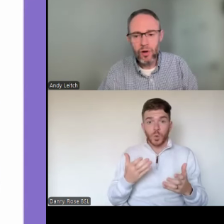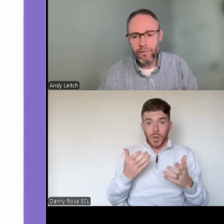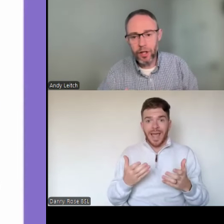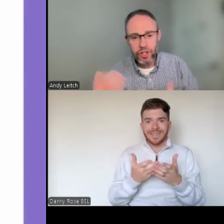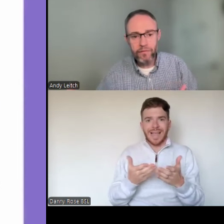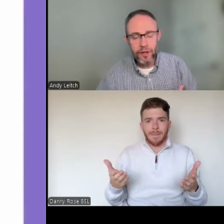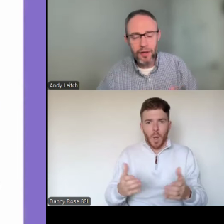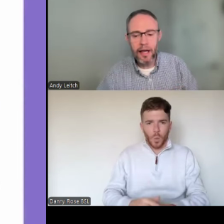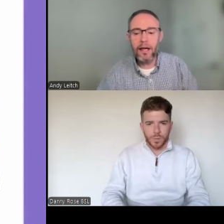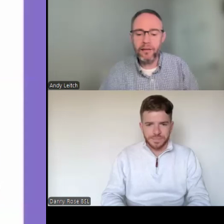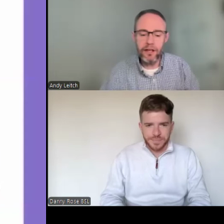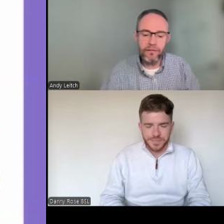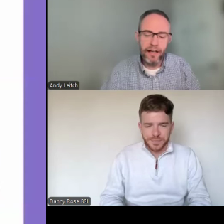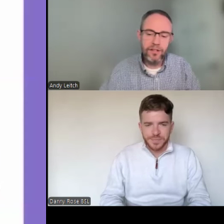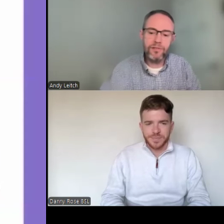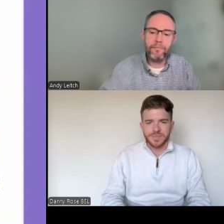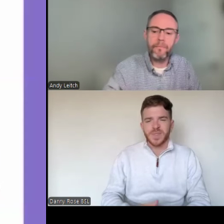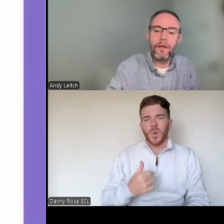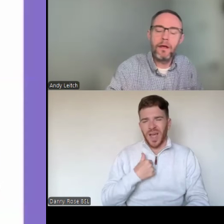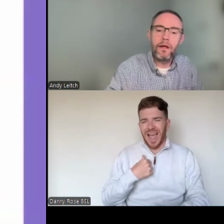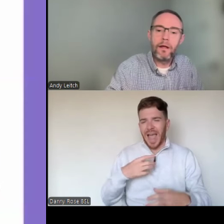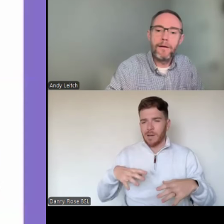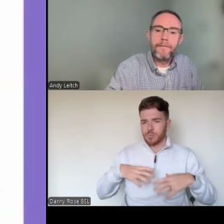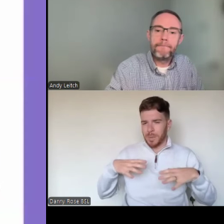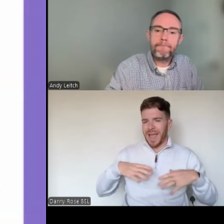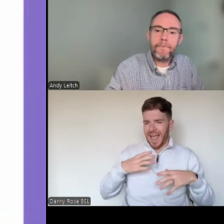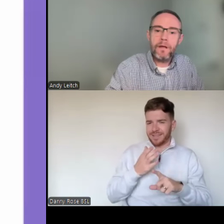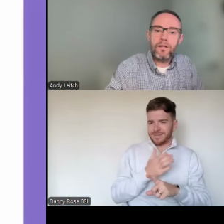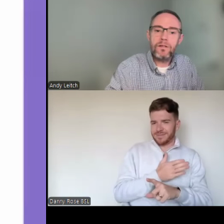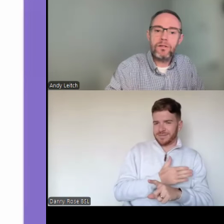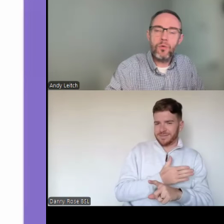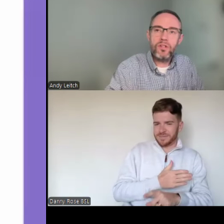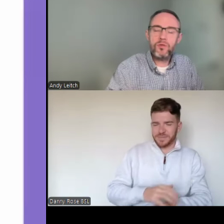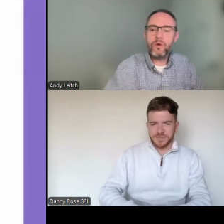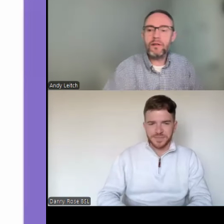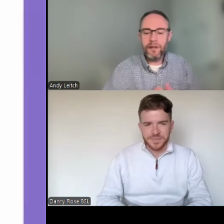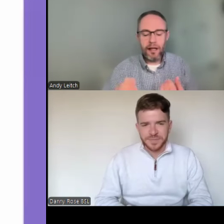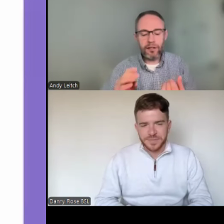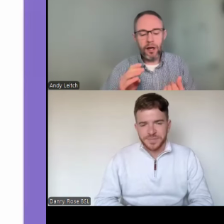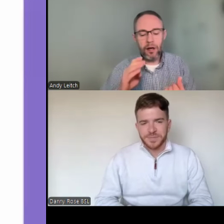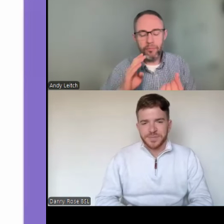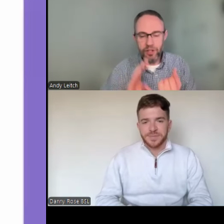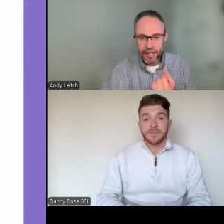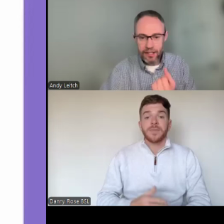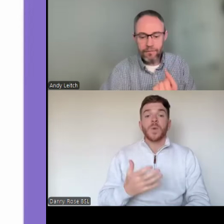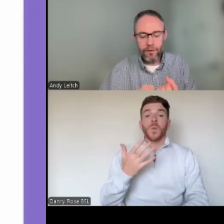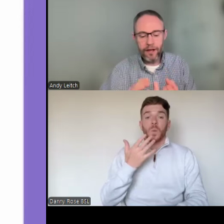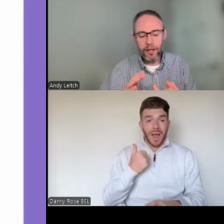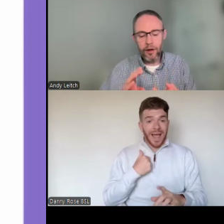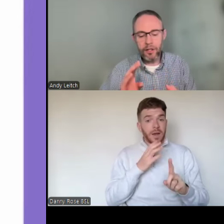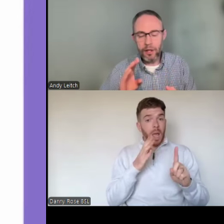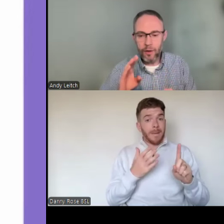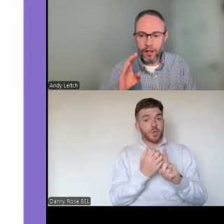so I've had the luxury of doing that in advance. Once we've nailed our objective, we've had a go at doing